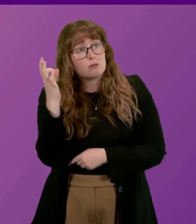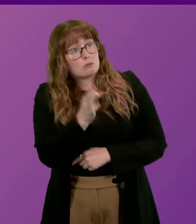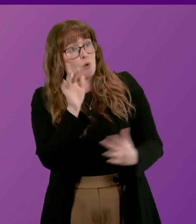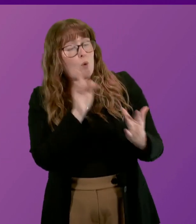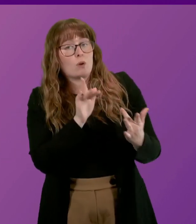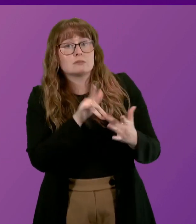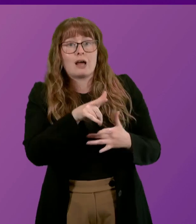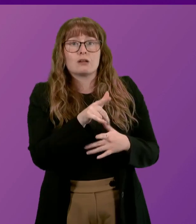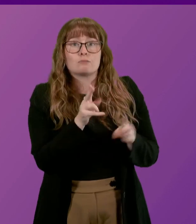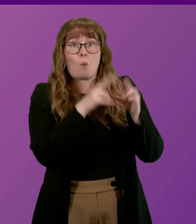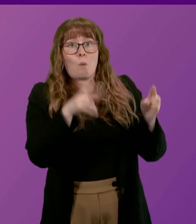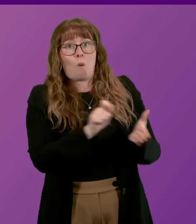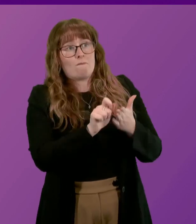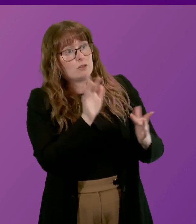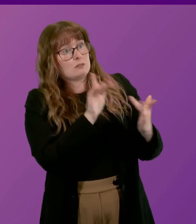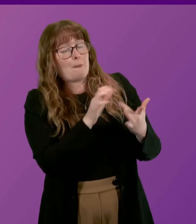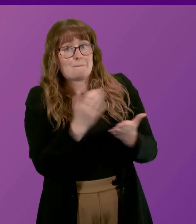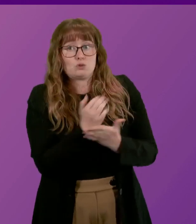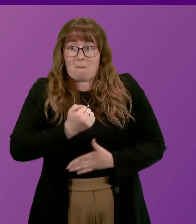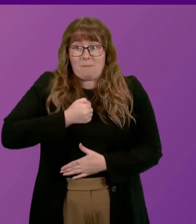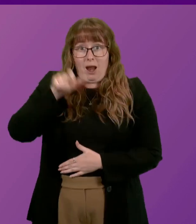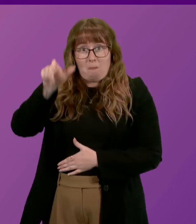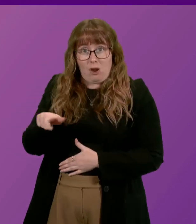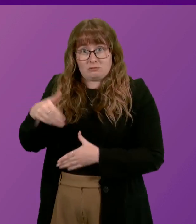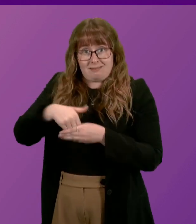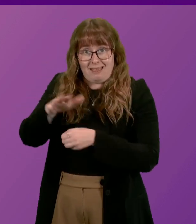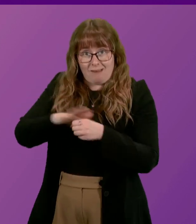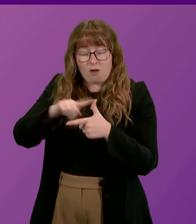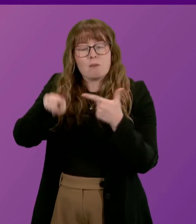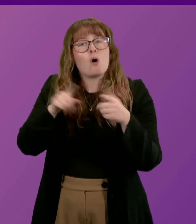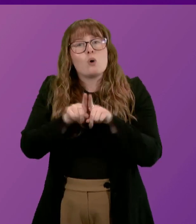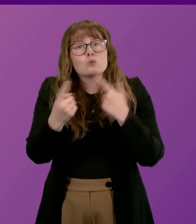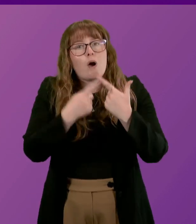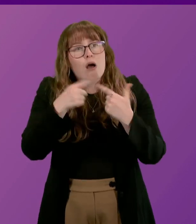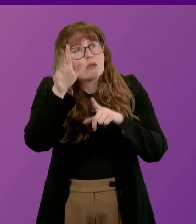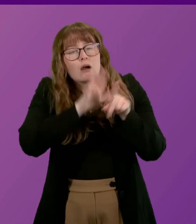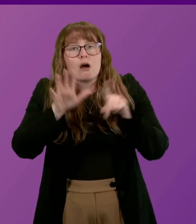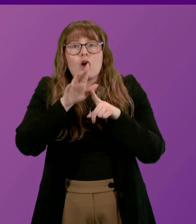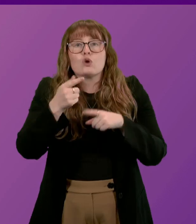ensure that my constituent and other displaced Ukrainian nationals in Scotland can obtain